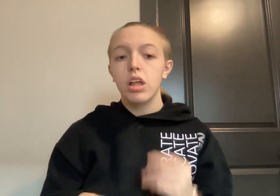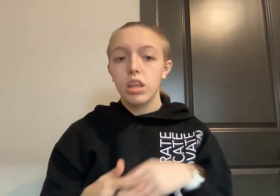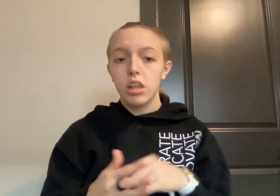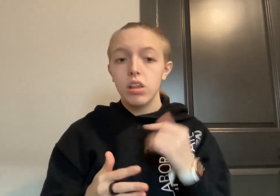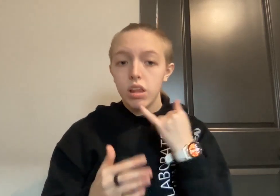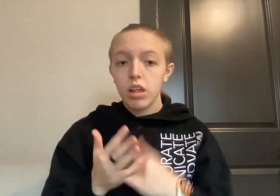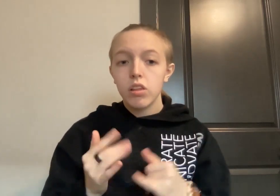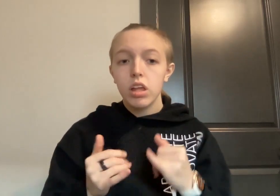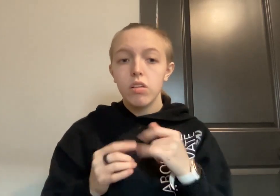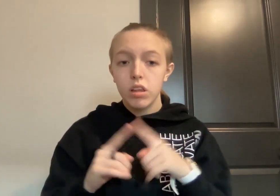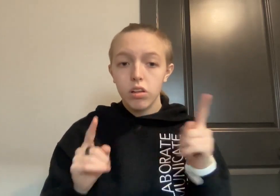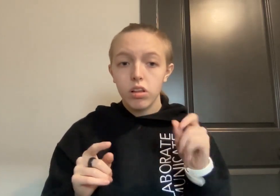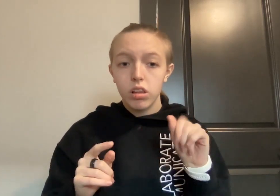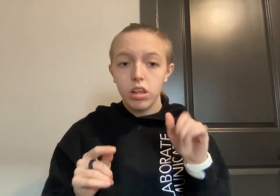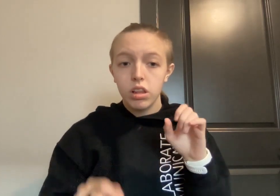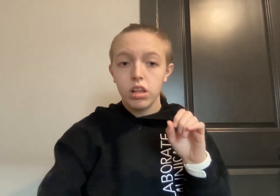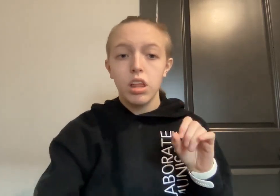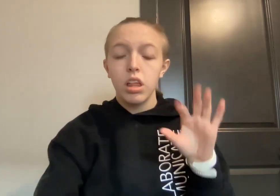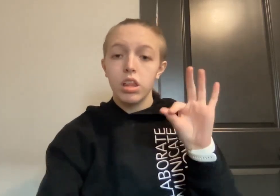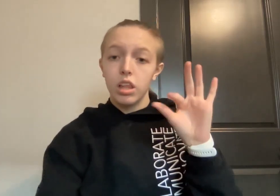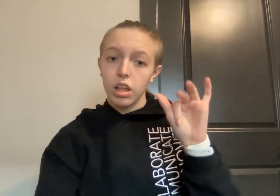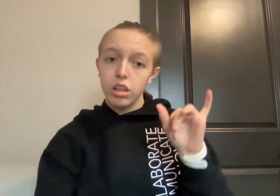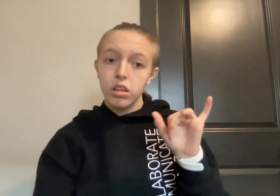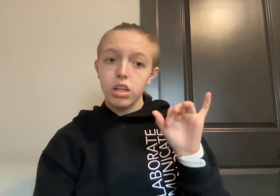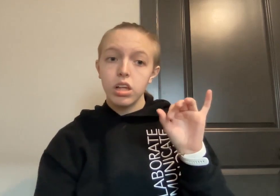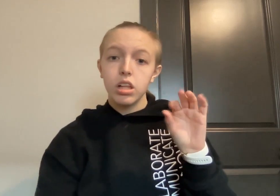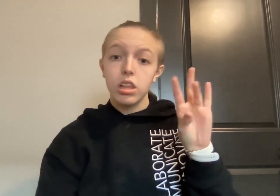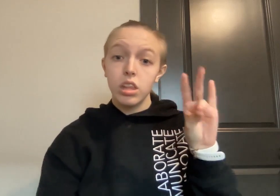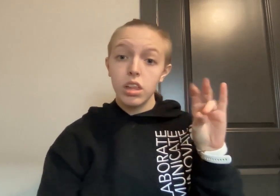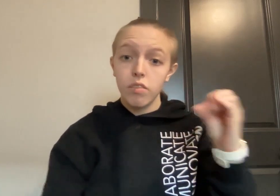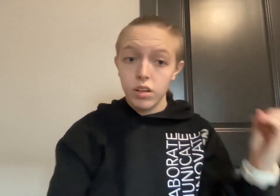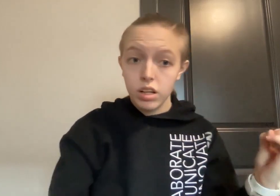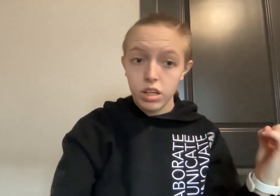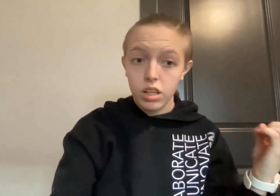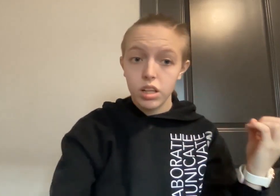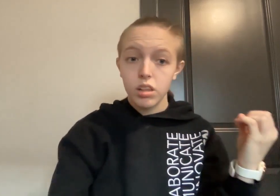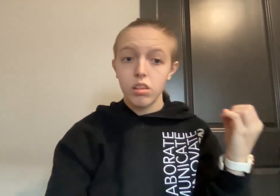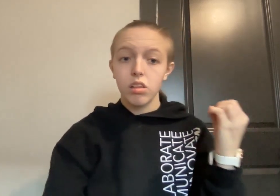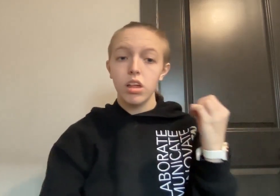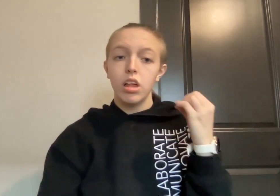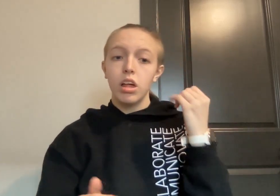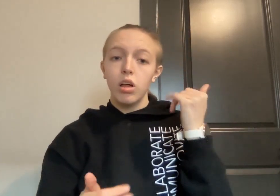This lasted until the 1970s